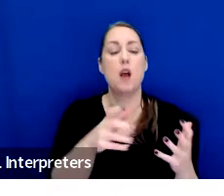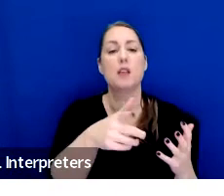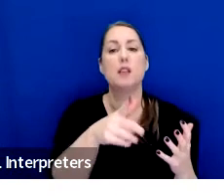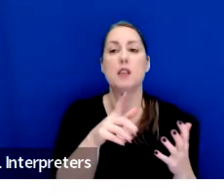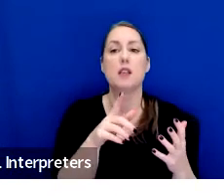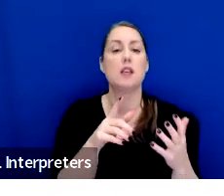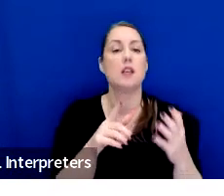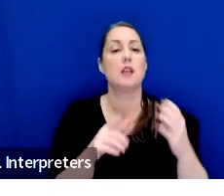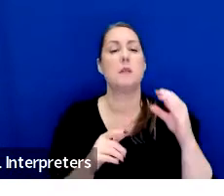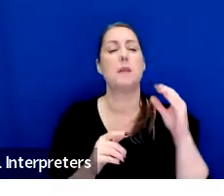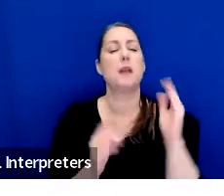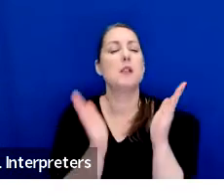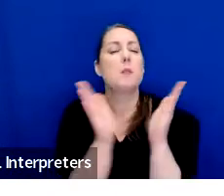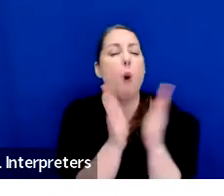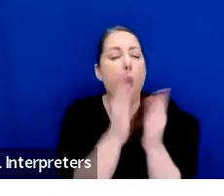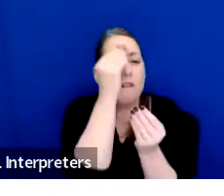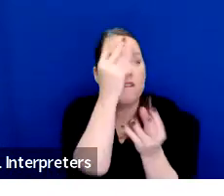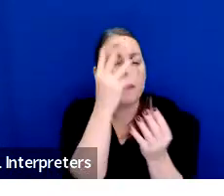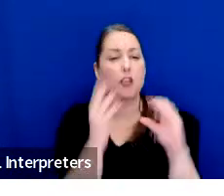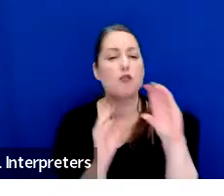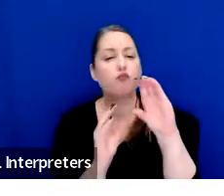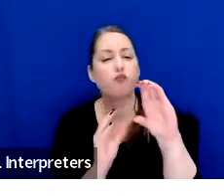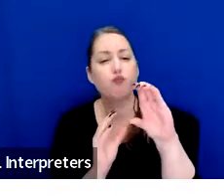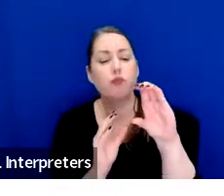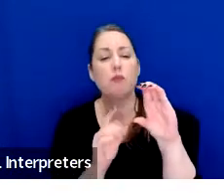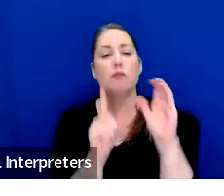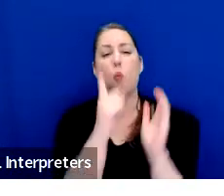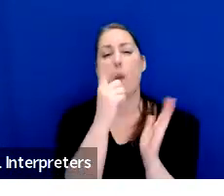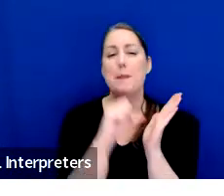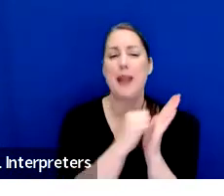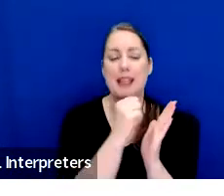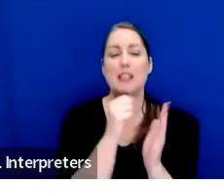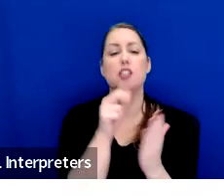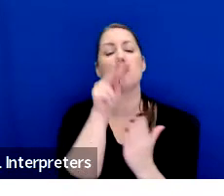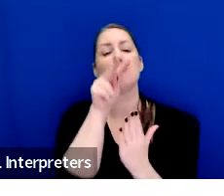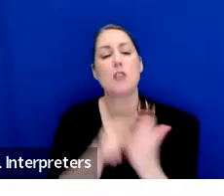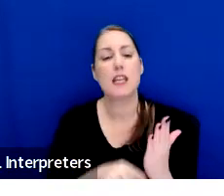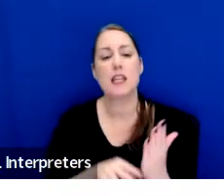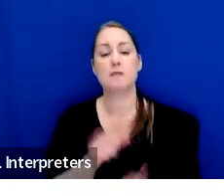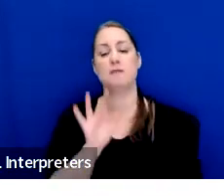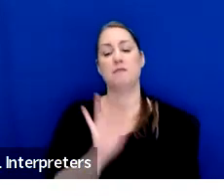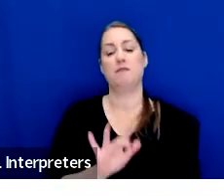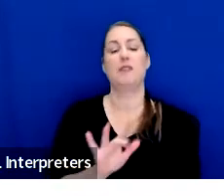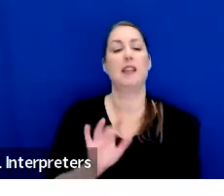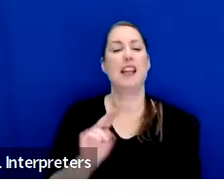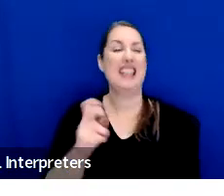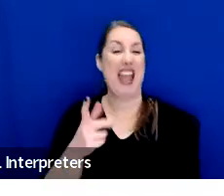where you have like a short page where the students read and then they click next, and then they read a little bit